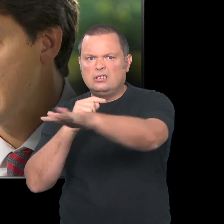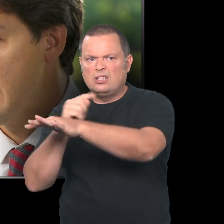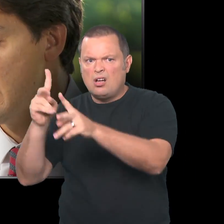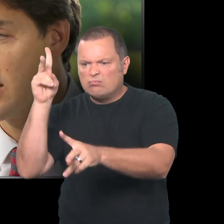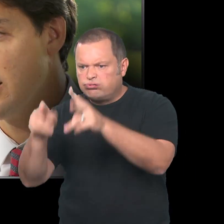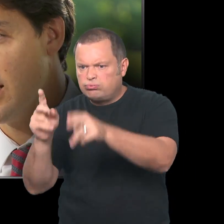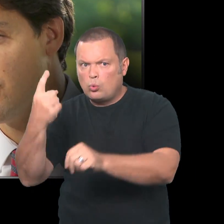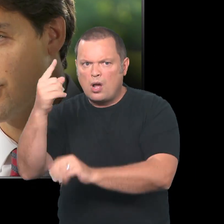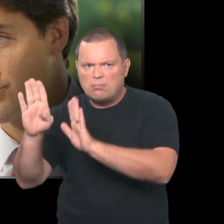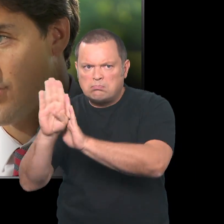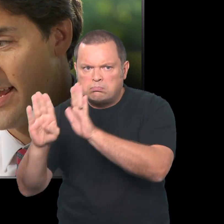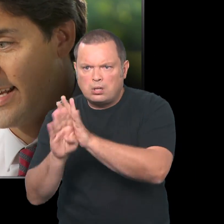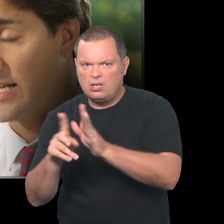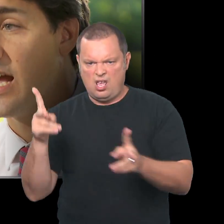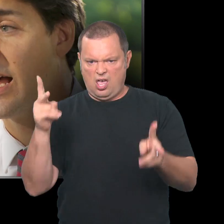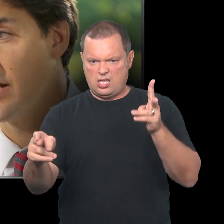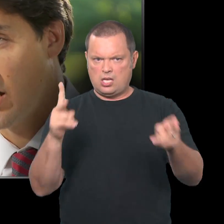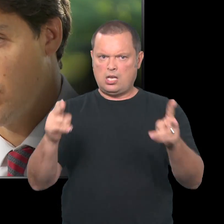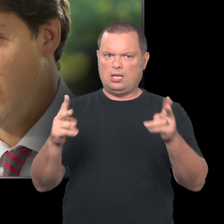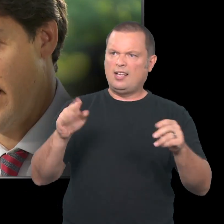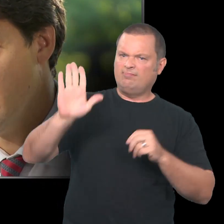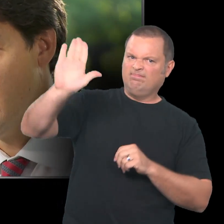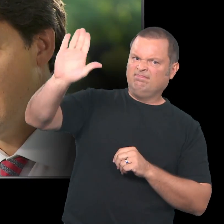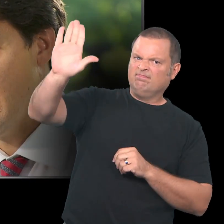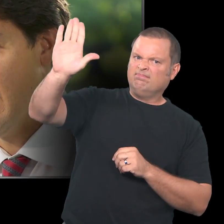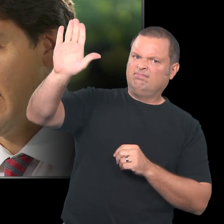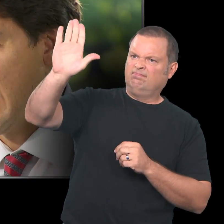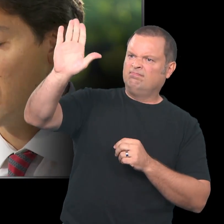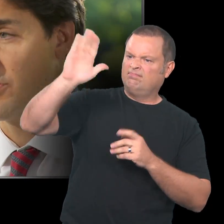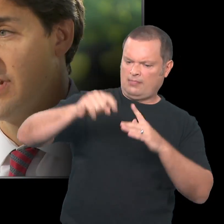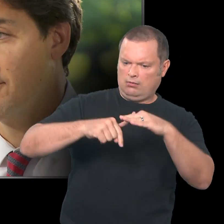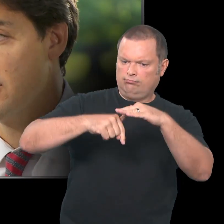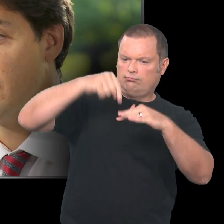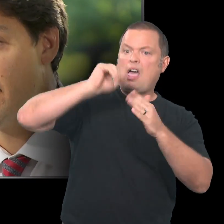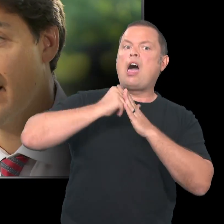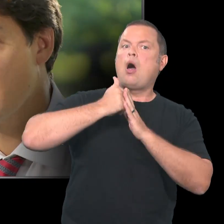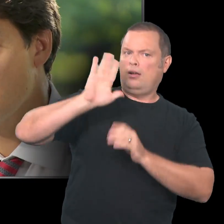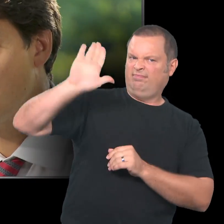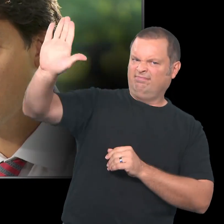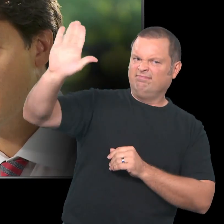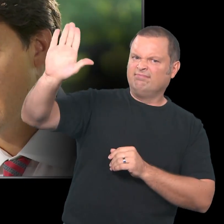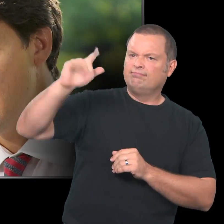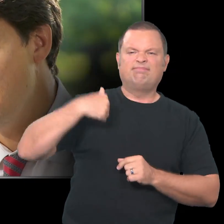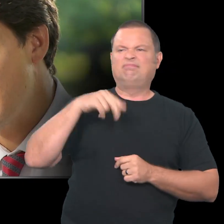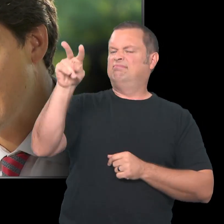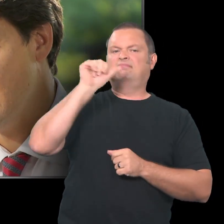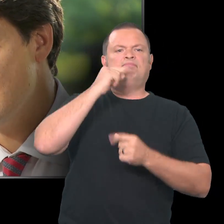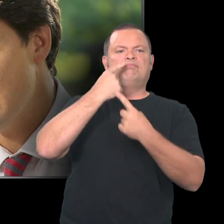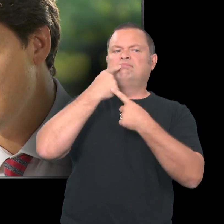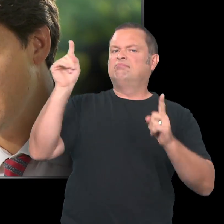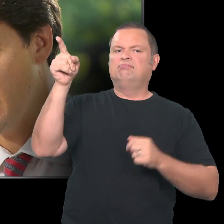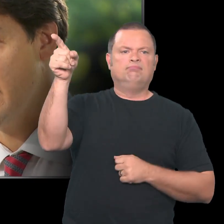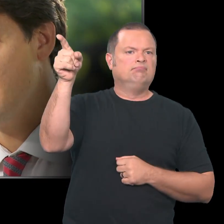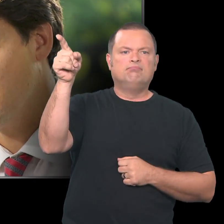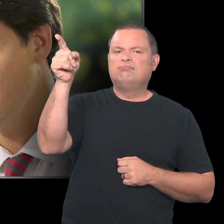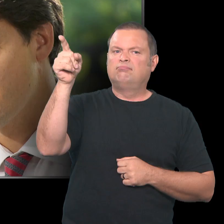He's under spent $1 billion on our veterans. He continues to try and cut our way out of deficit,